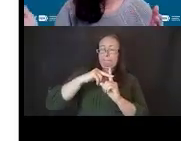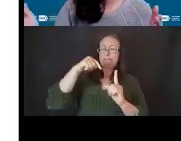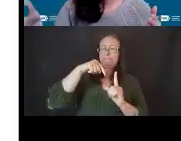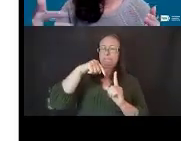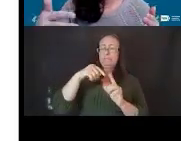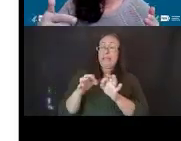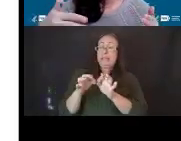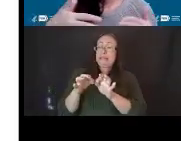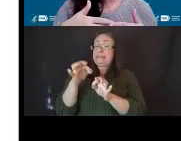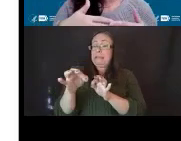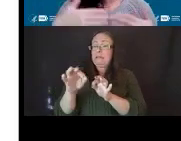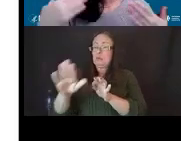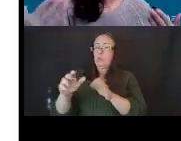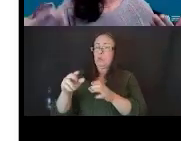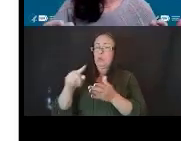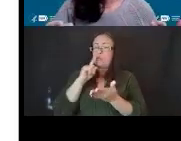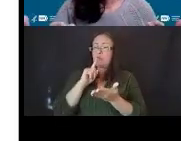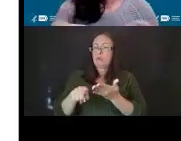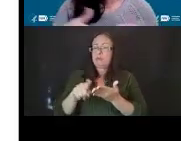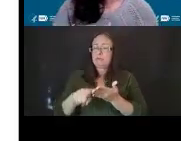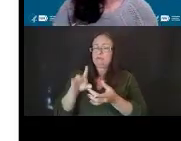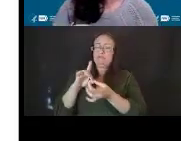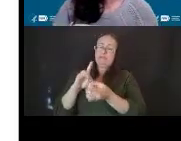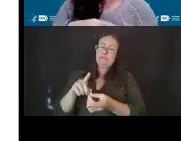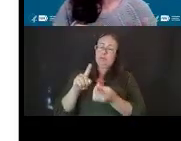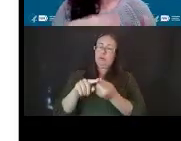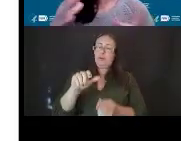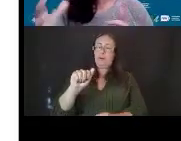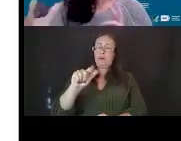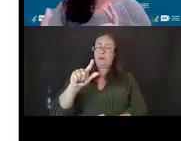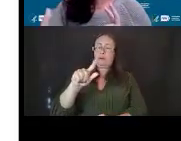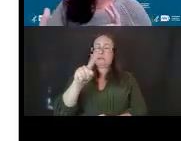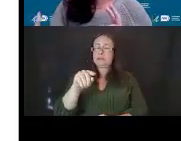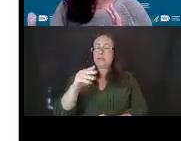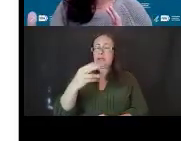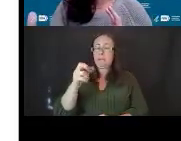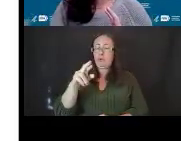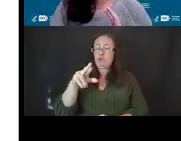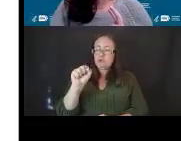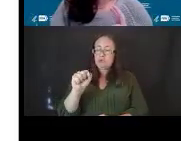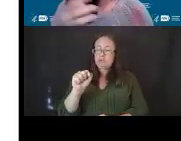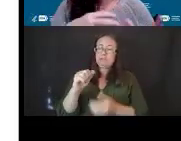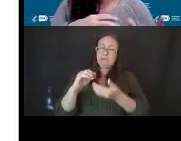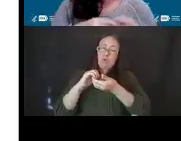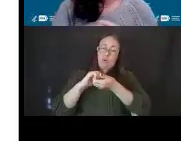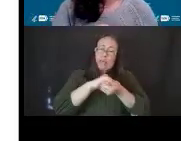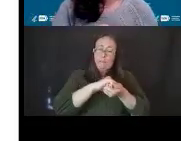And so the goal of the diversity supplement is to improve the diversity of the research workforce